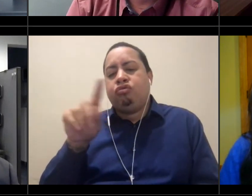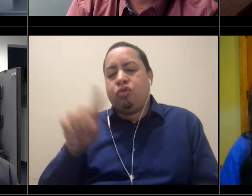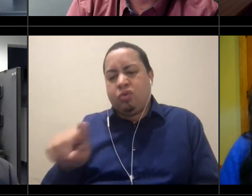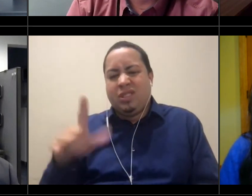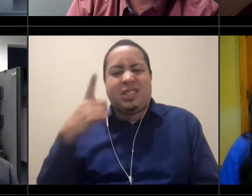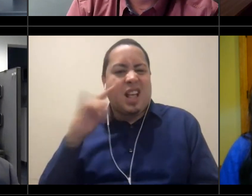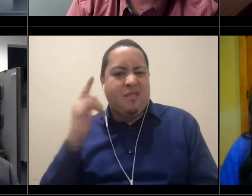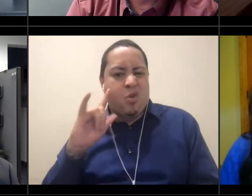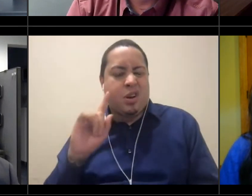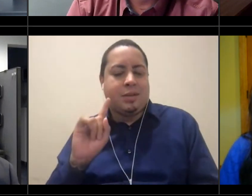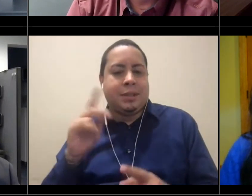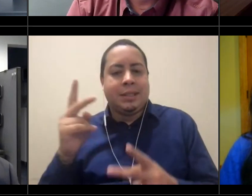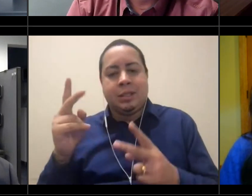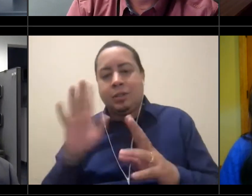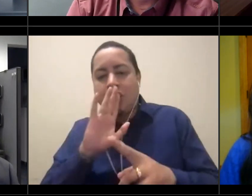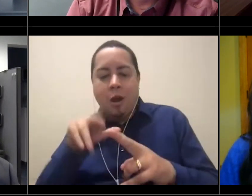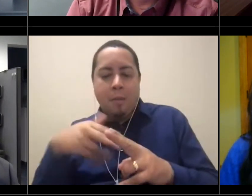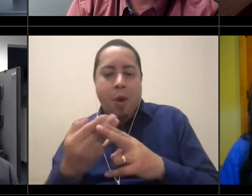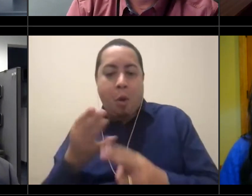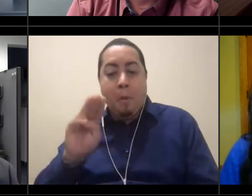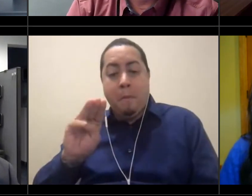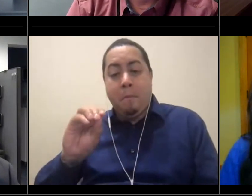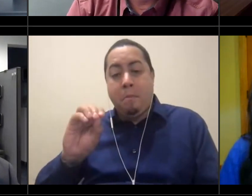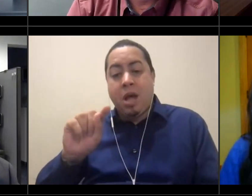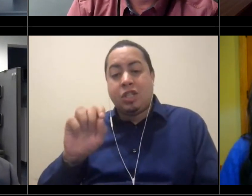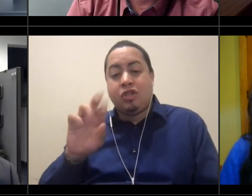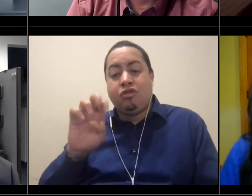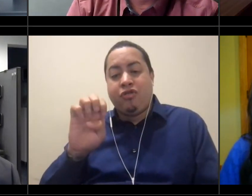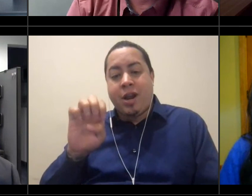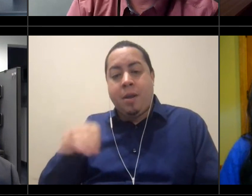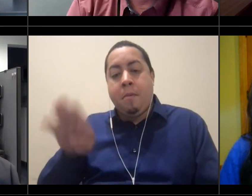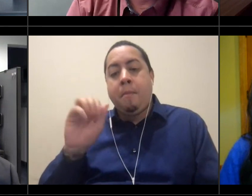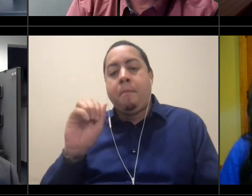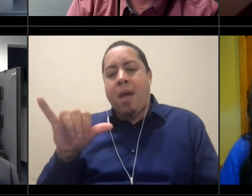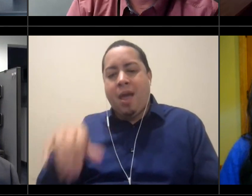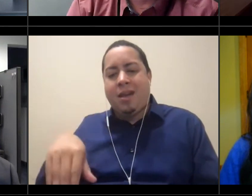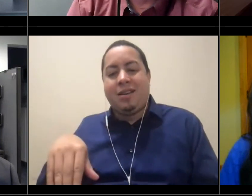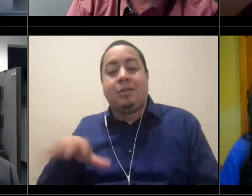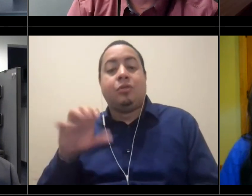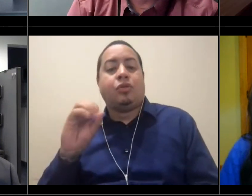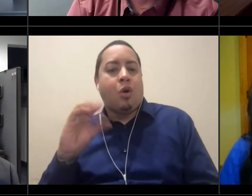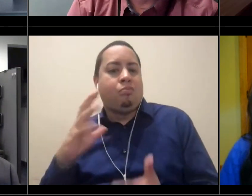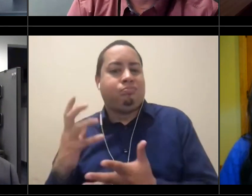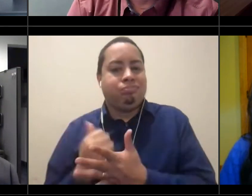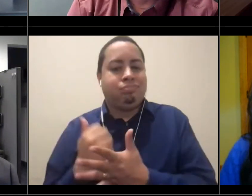So that's going to be a bit different than today's. So get your a bathing suit on for that one.